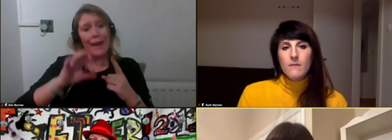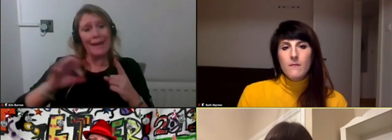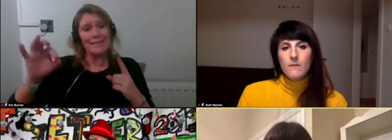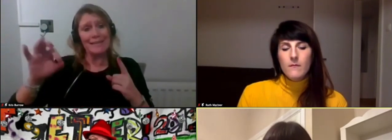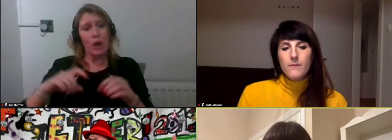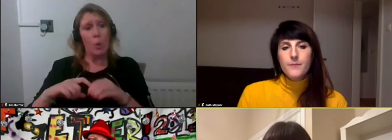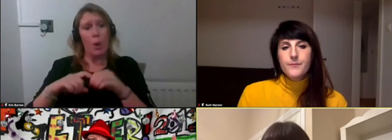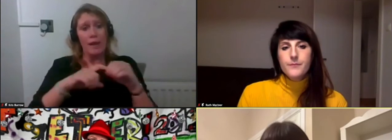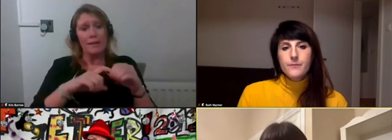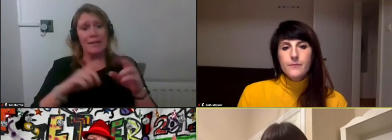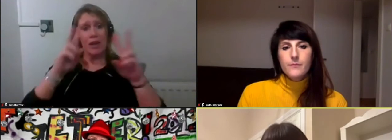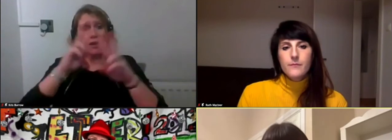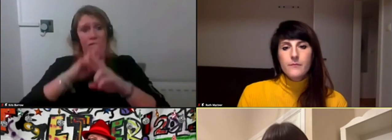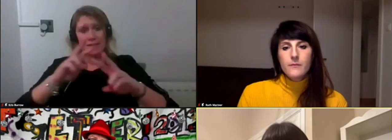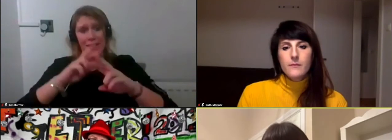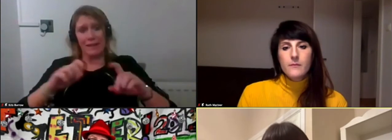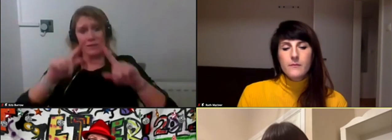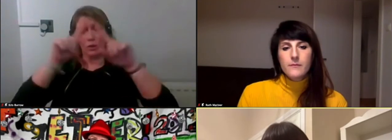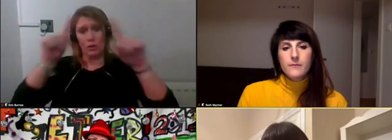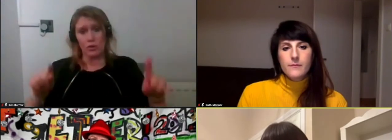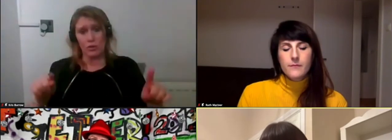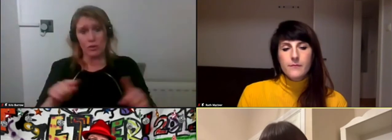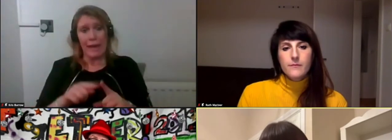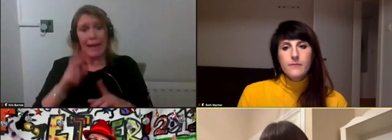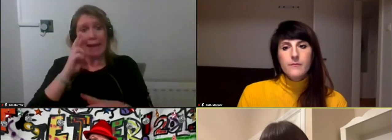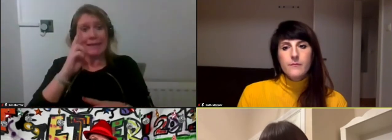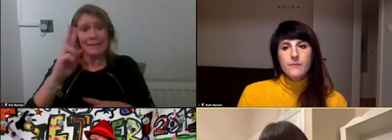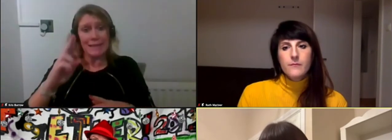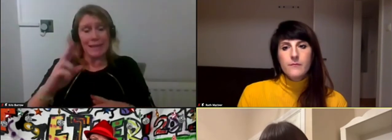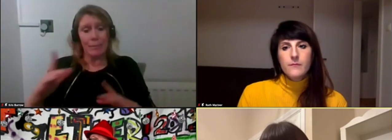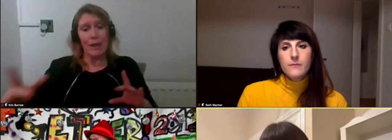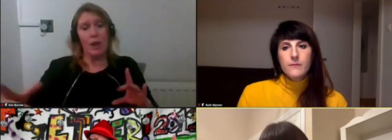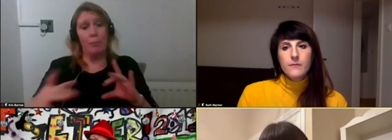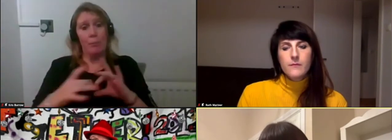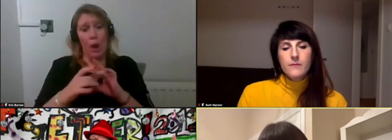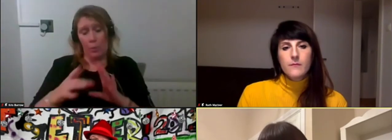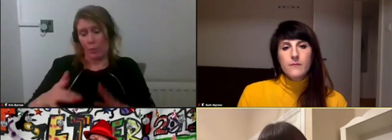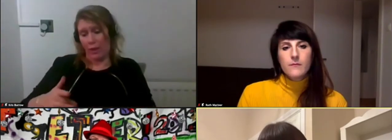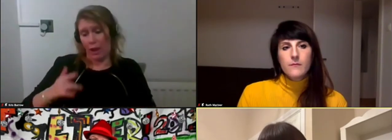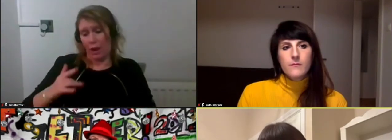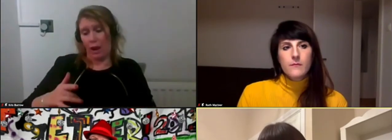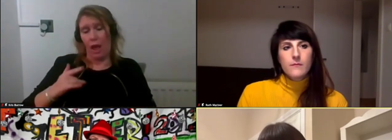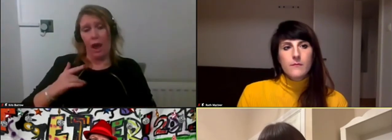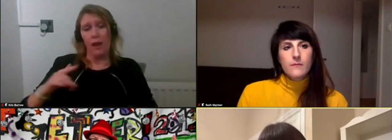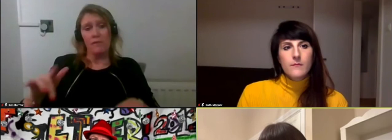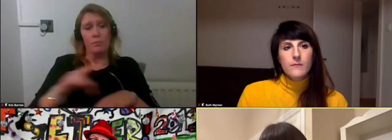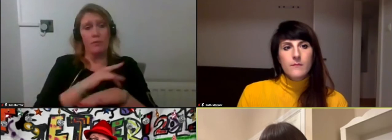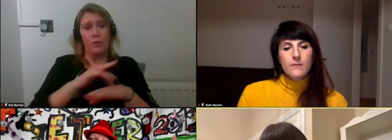see this being combined with a live performance. Maybe that's something that we have learned over this odd period, that